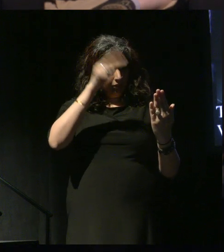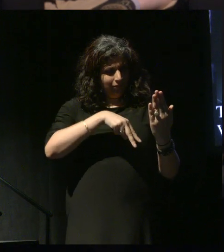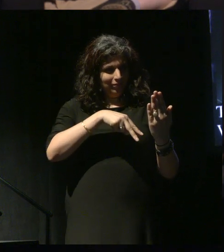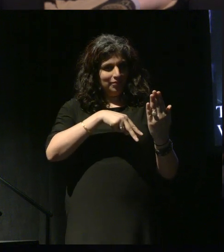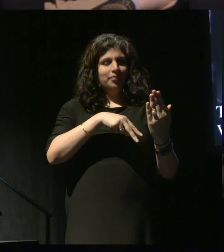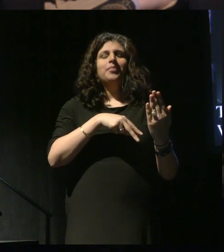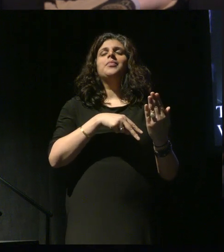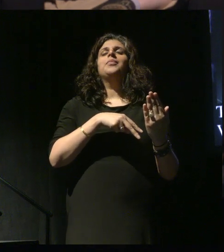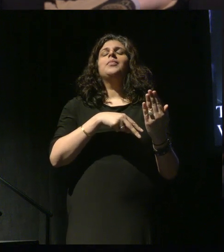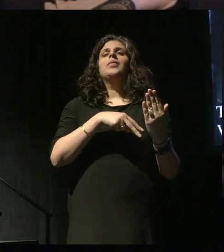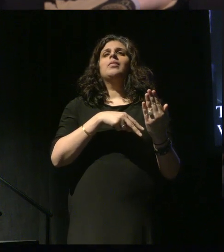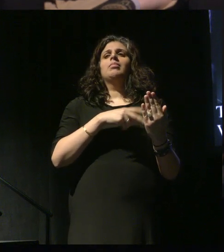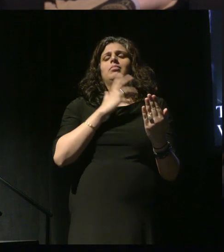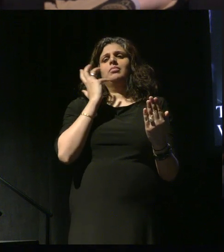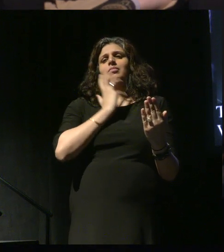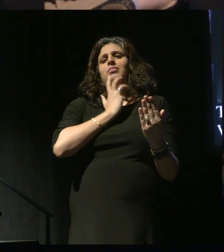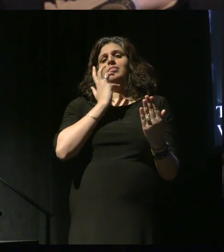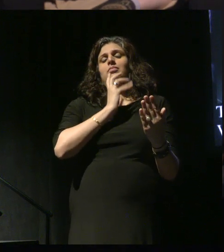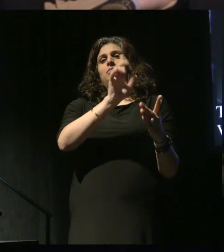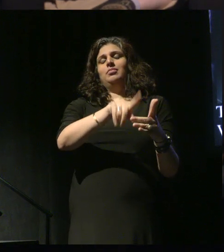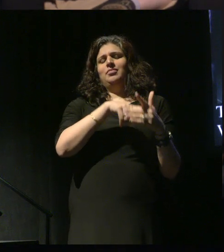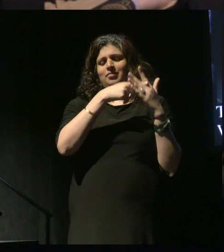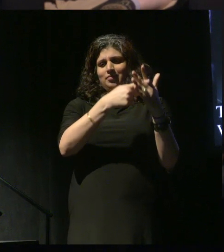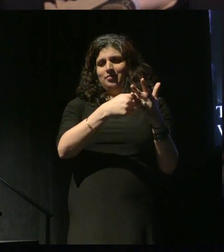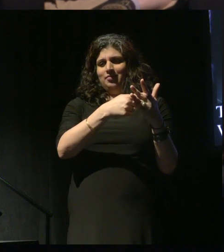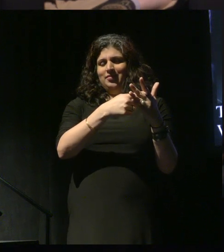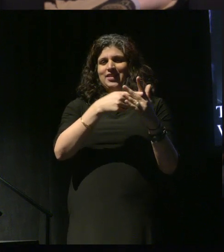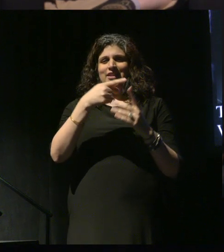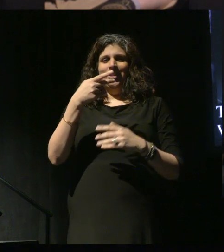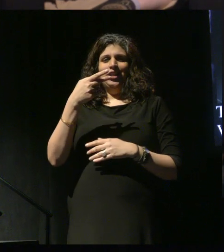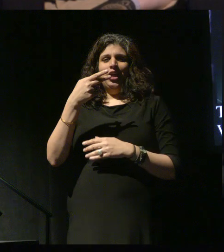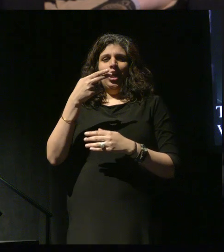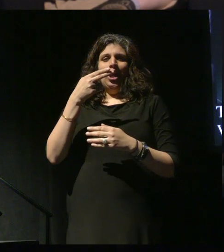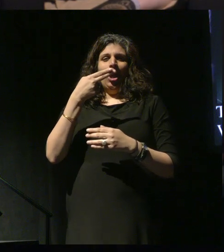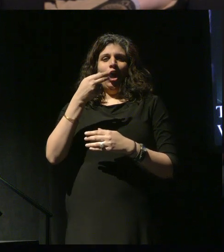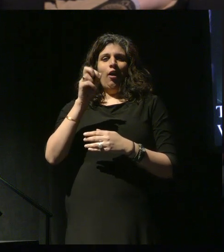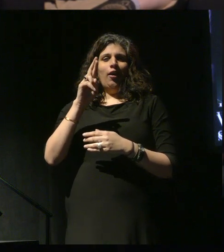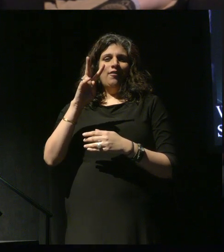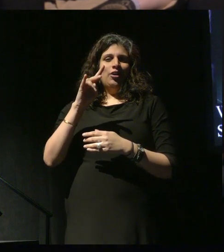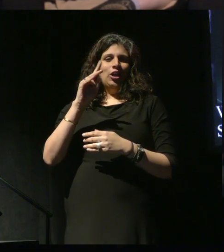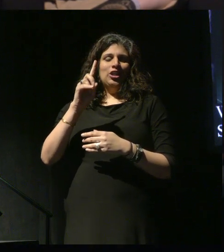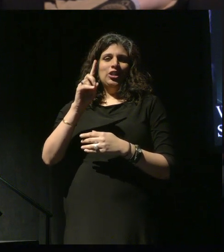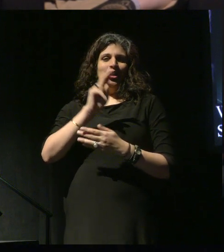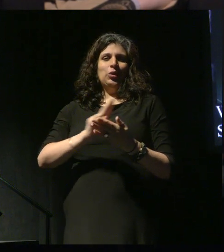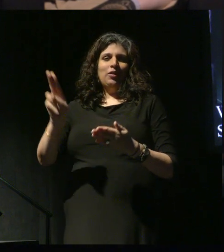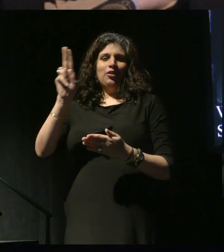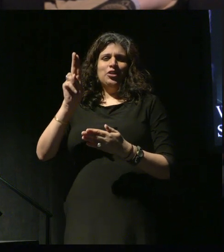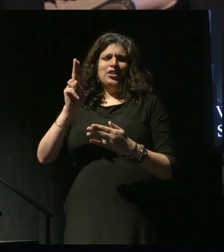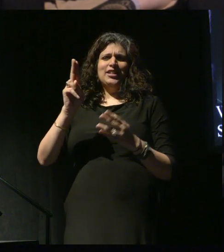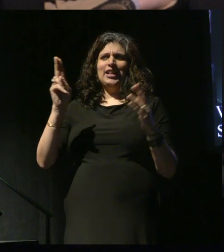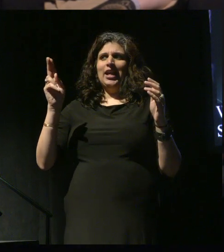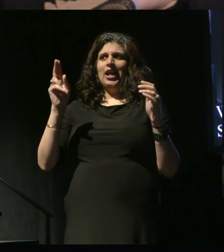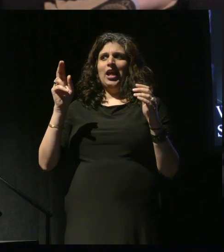the fact that it starts at this Harvard reunion and you coming back to Harvard, I thought, oh, that's fascinating.